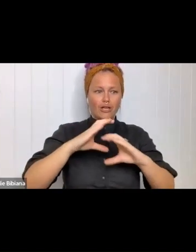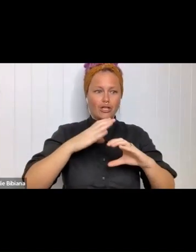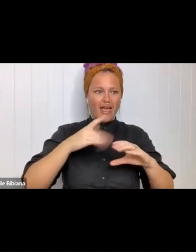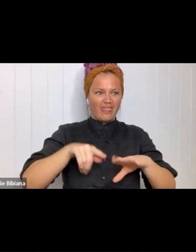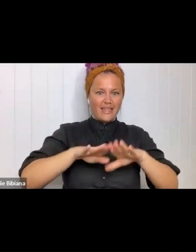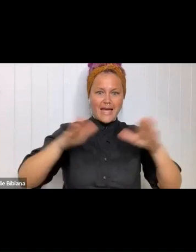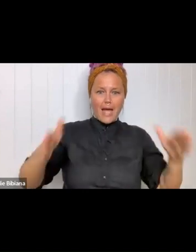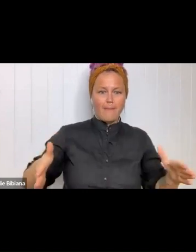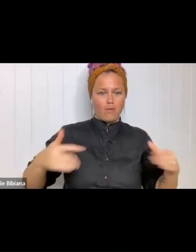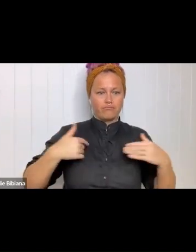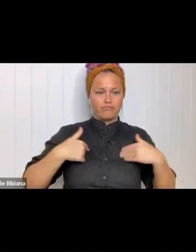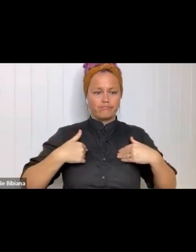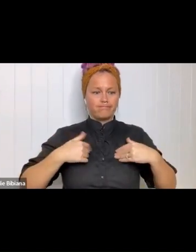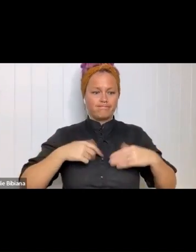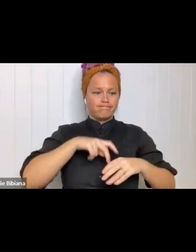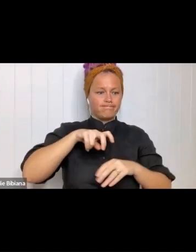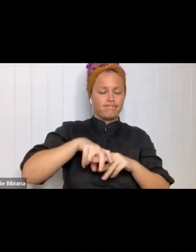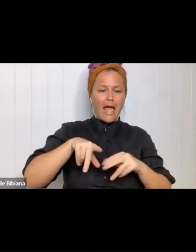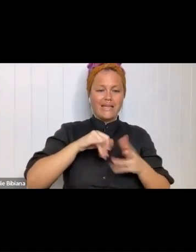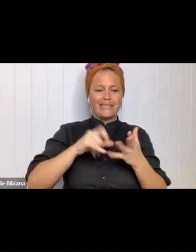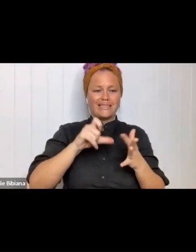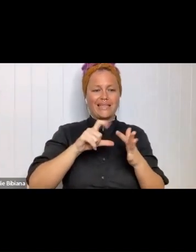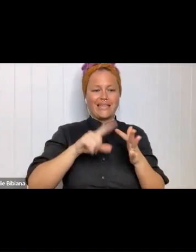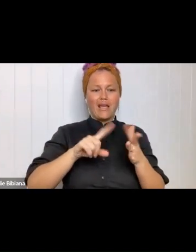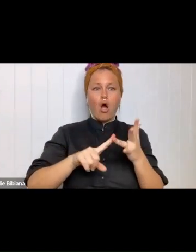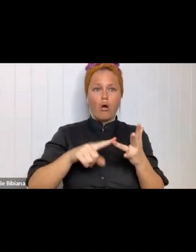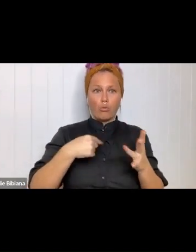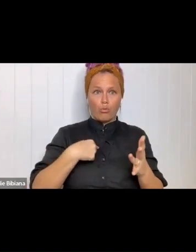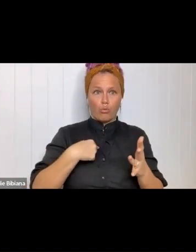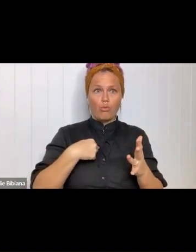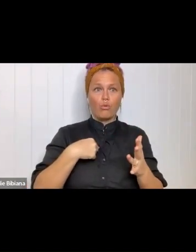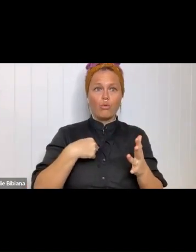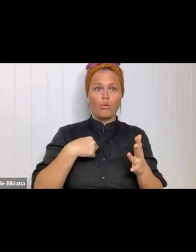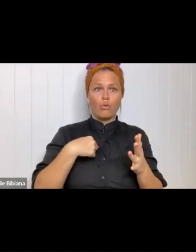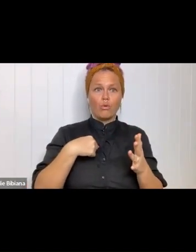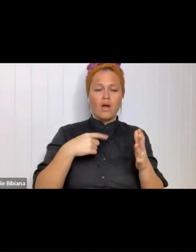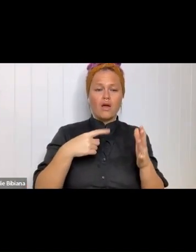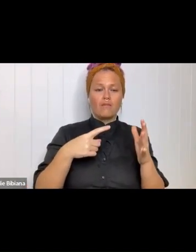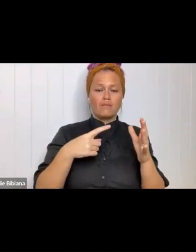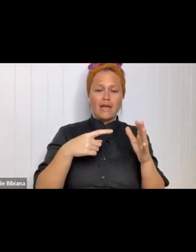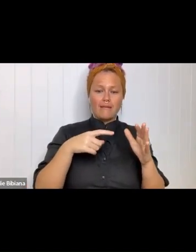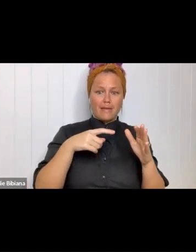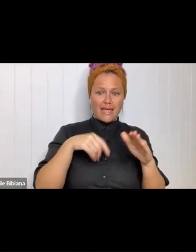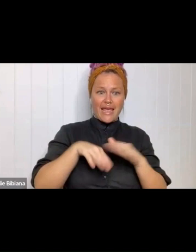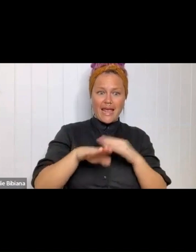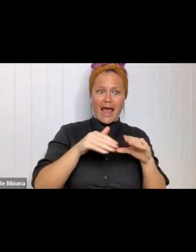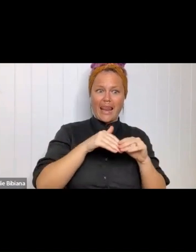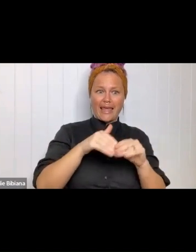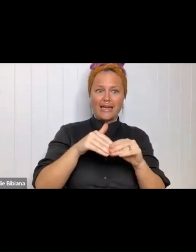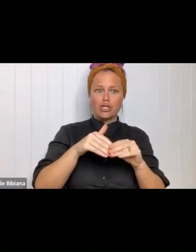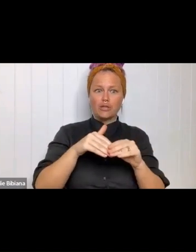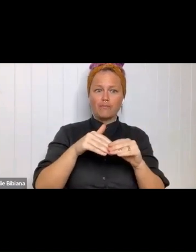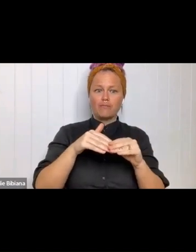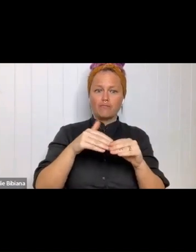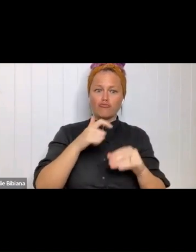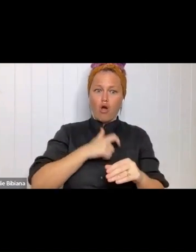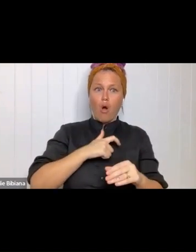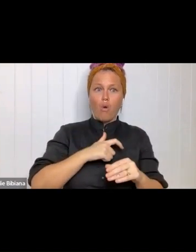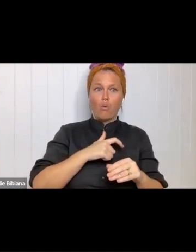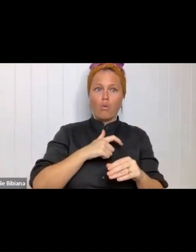CEO. As that in a leadership role, what has happened is that